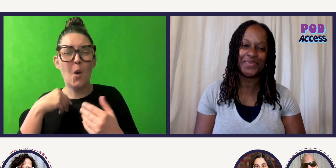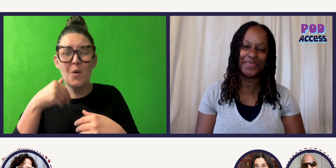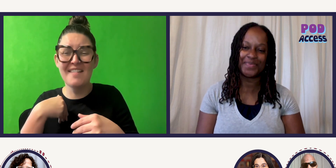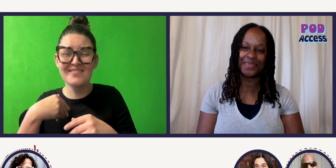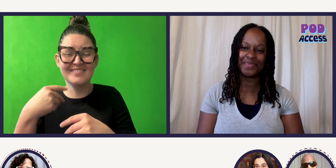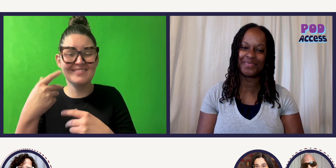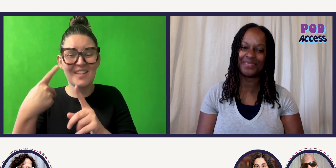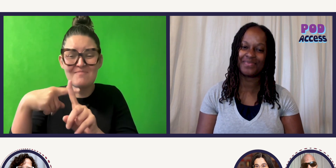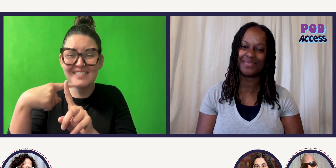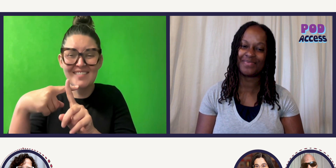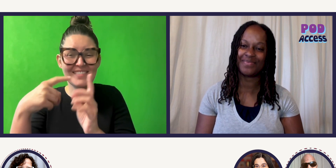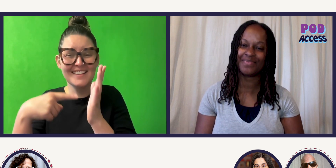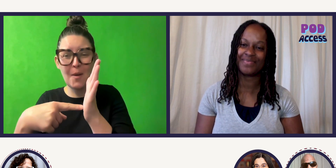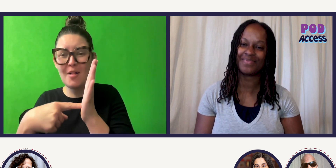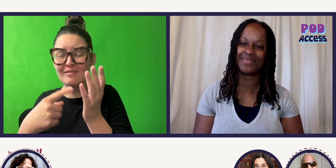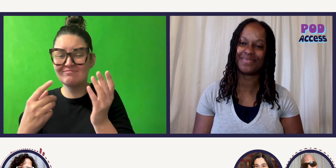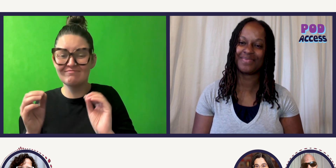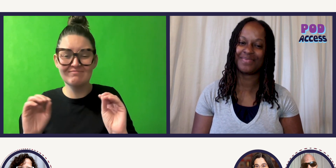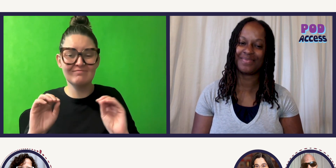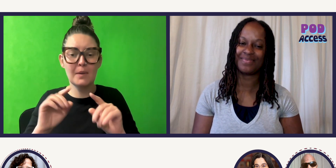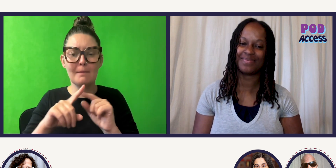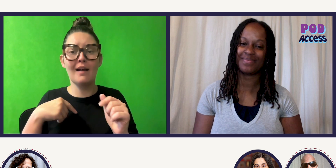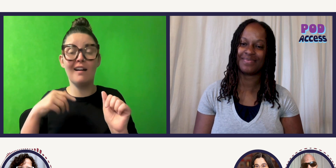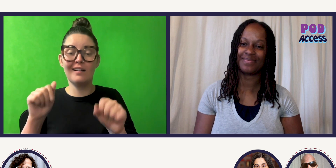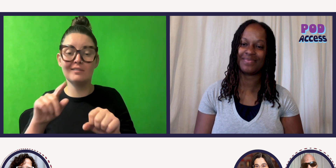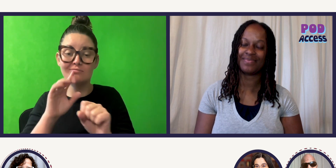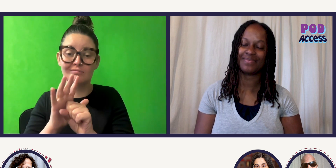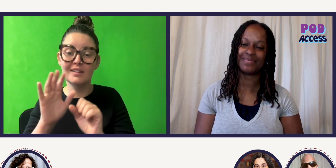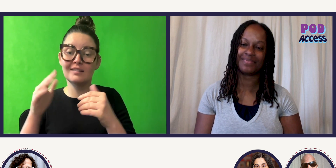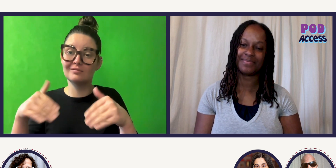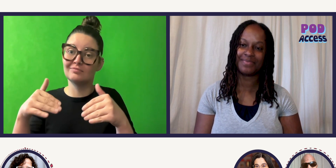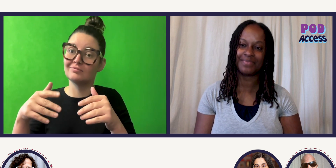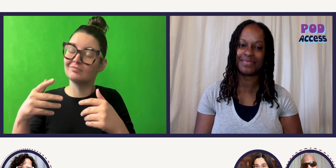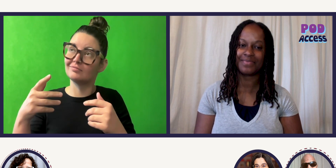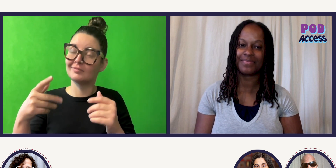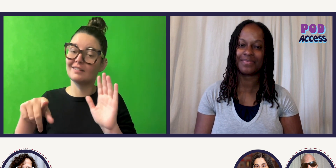So, I don’t have the positive example, but I firmly can attest to the negative example.